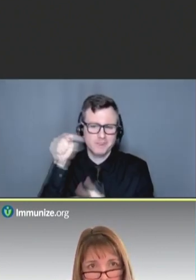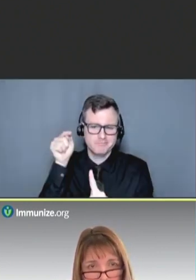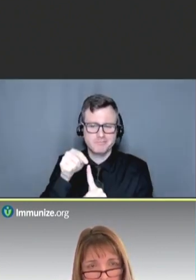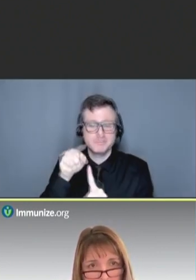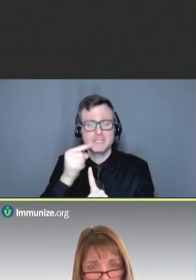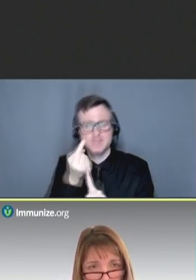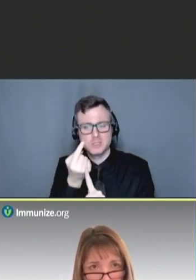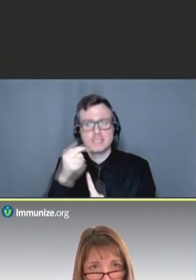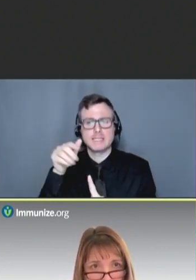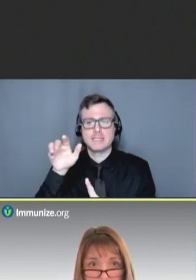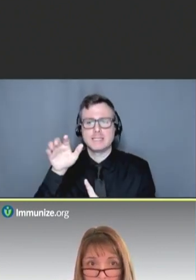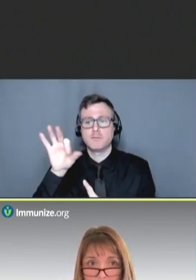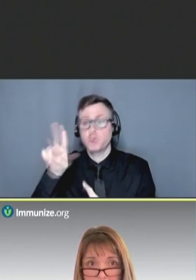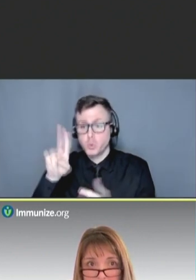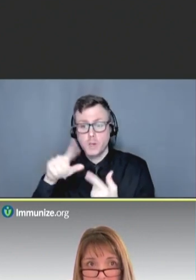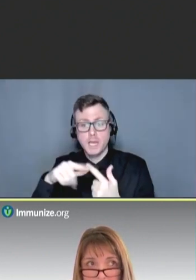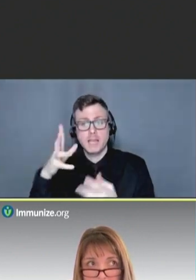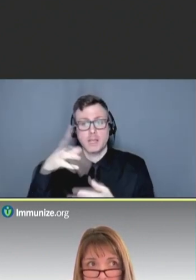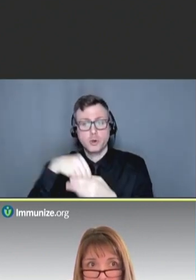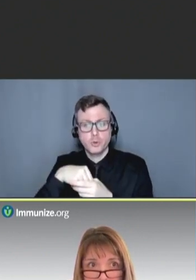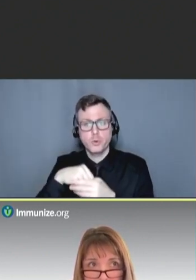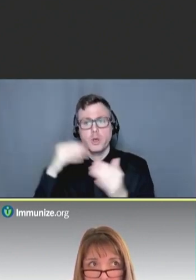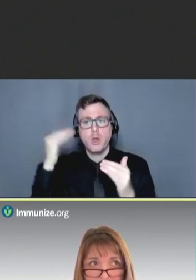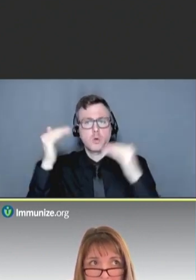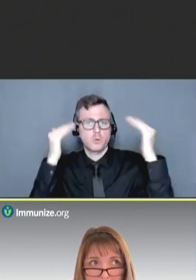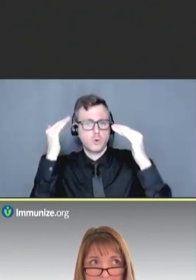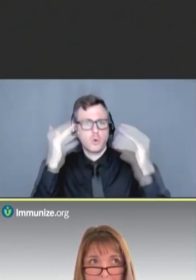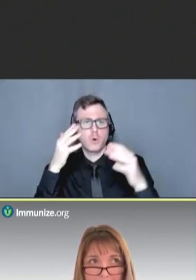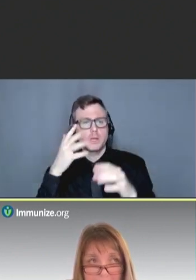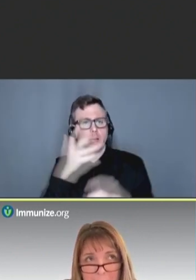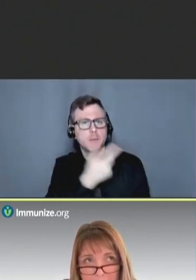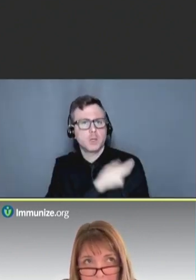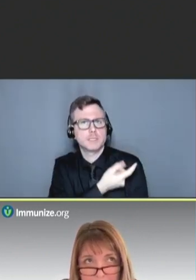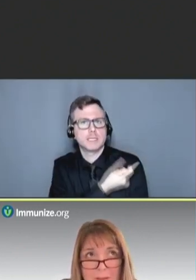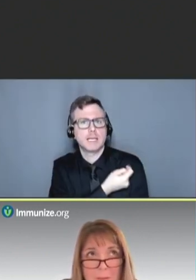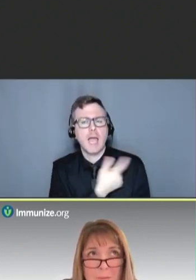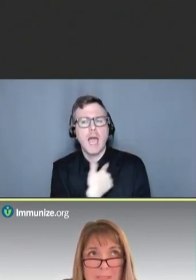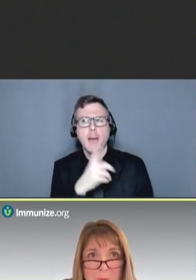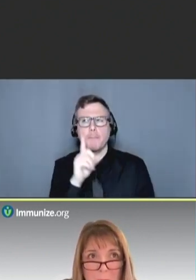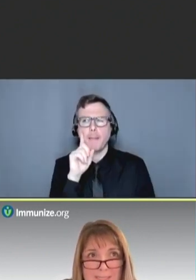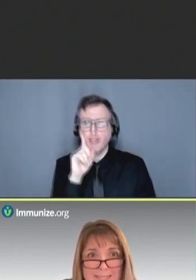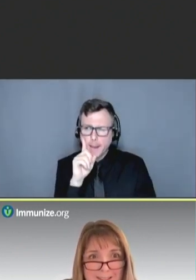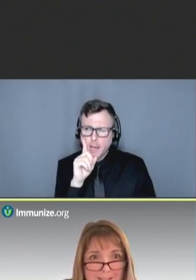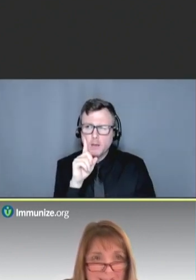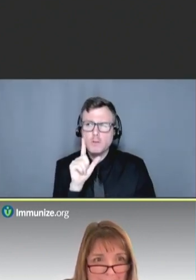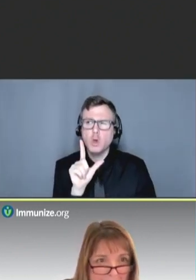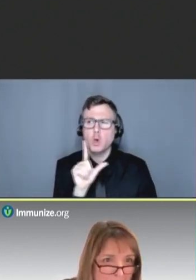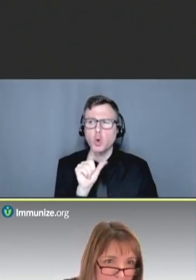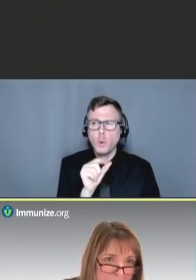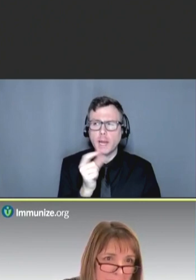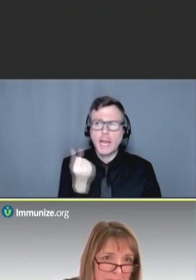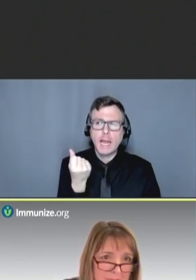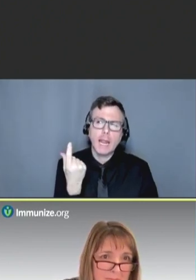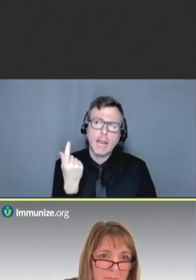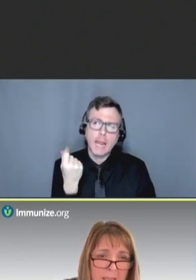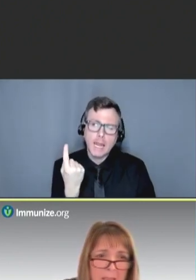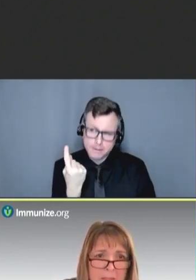then incorporated adult immunizations in I believe it was 2011.